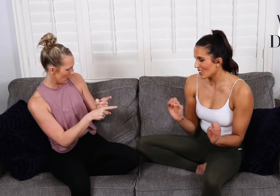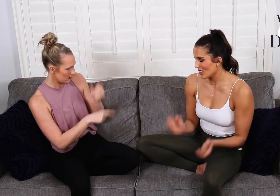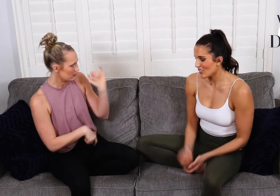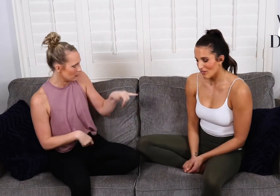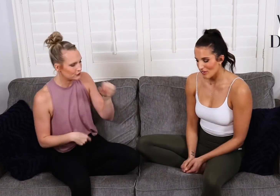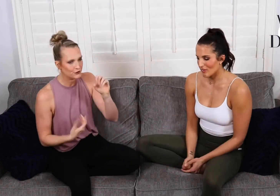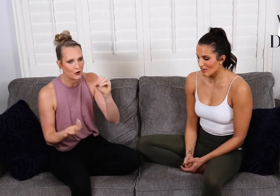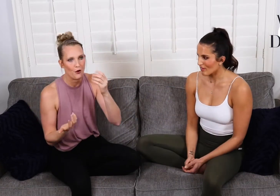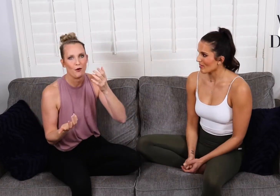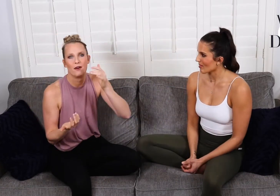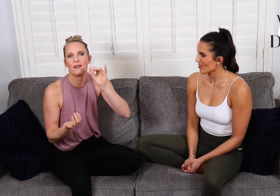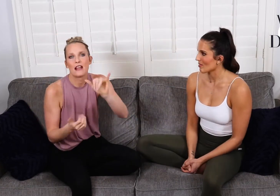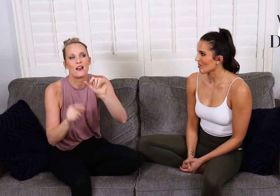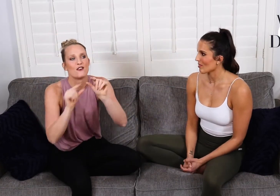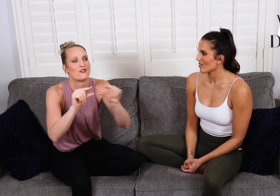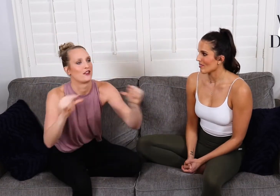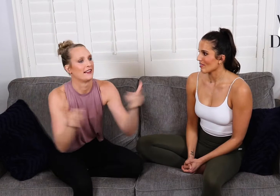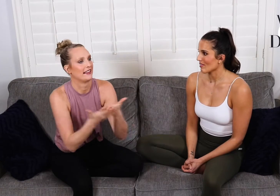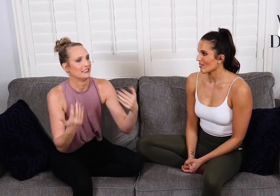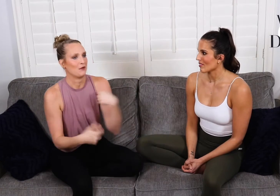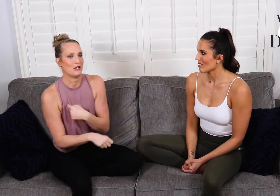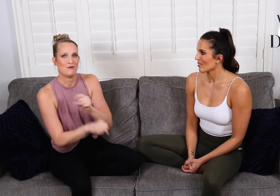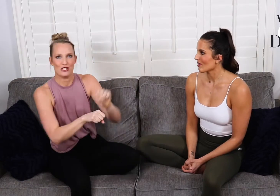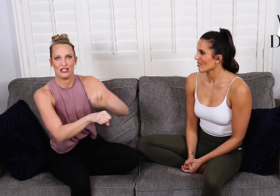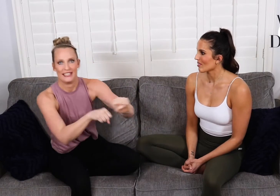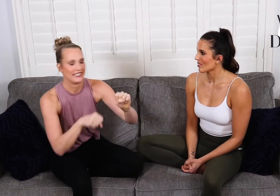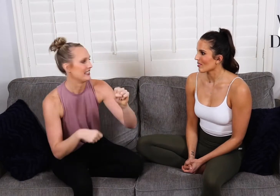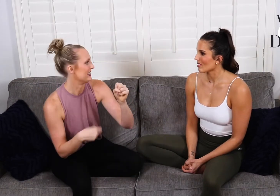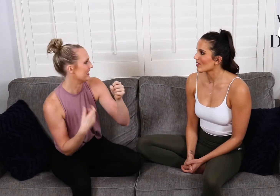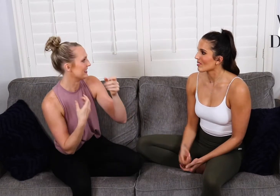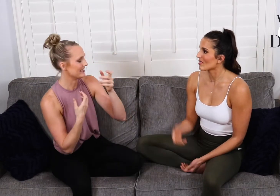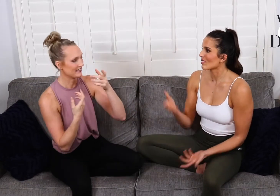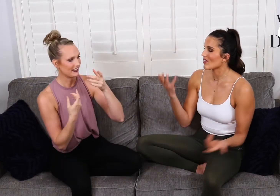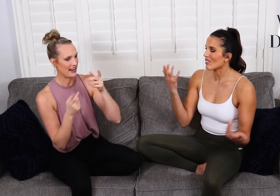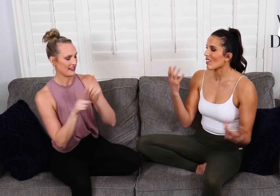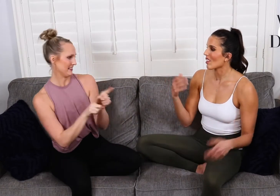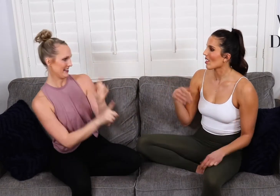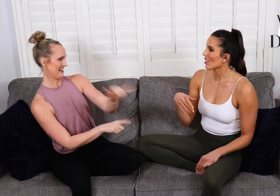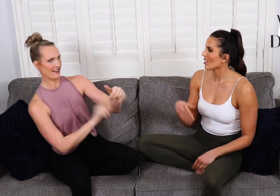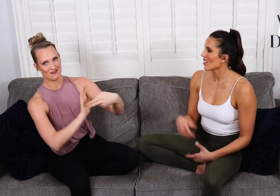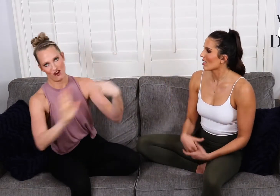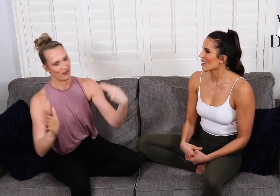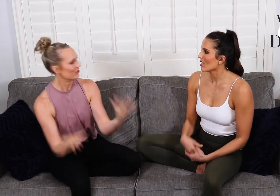Right. So there's just a lot of little things that we worked on in those roles.